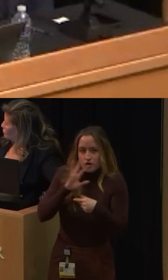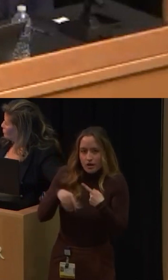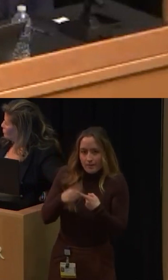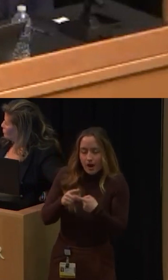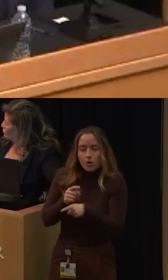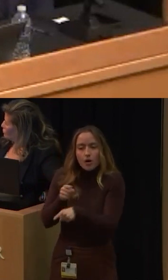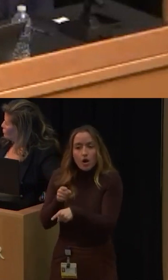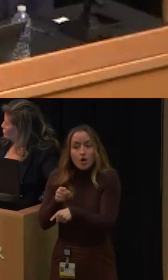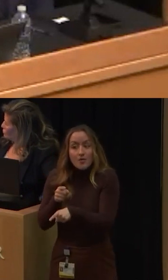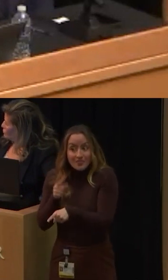to make these other things live.